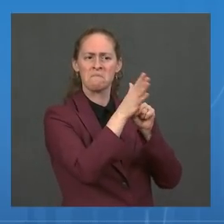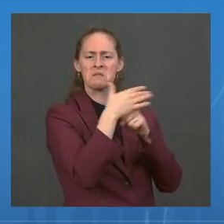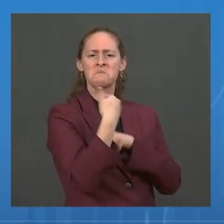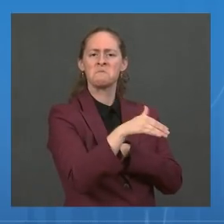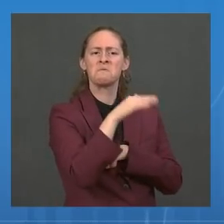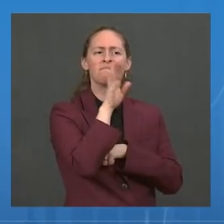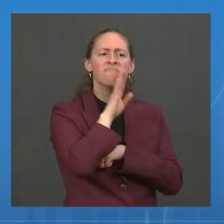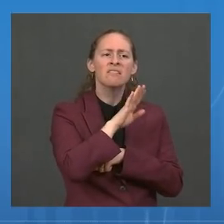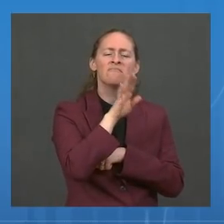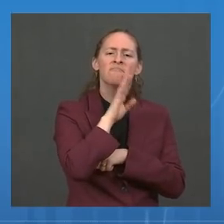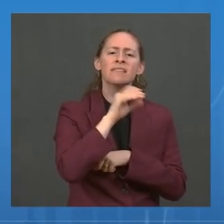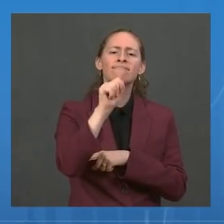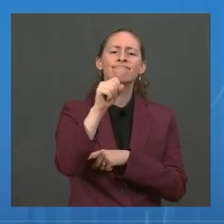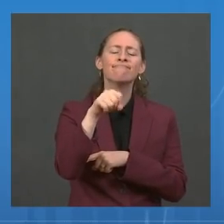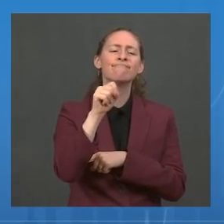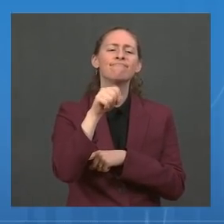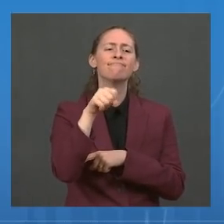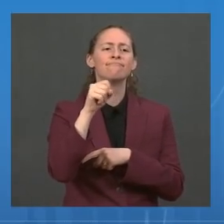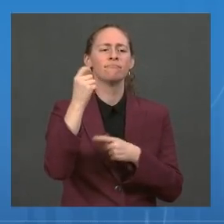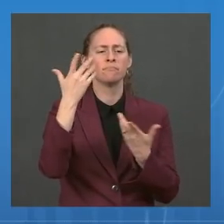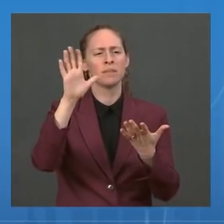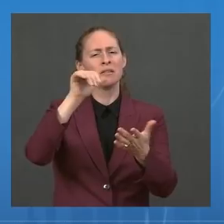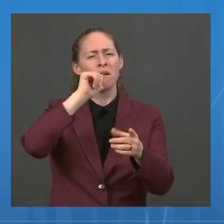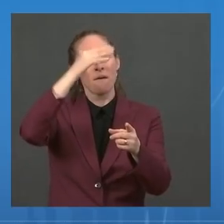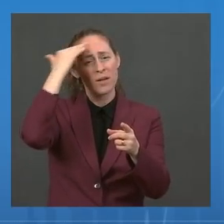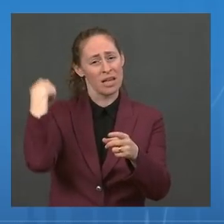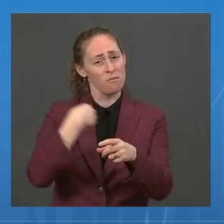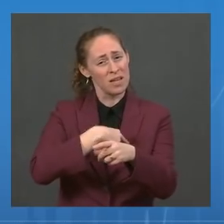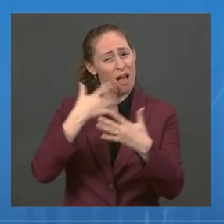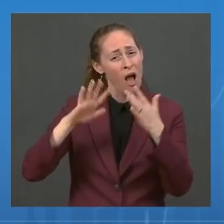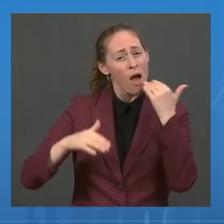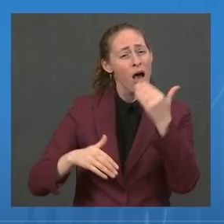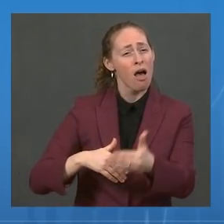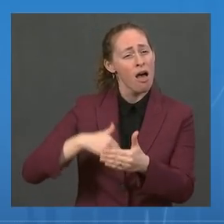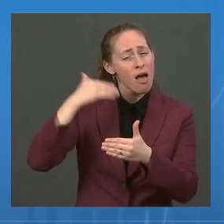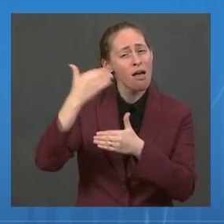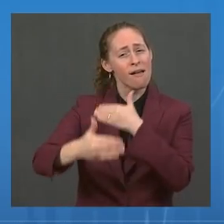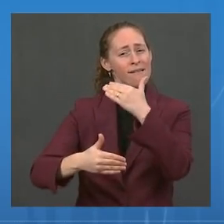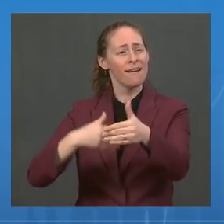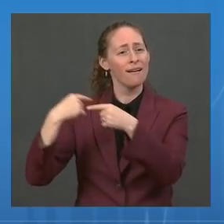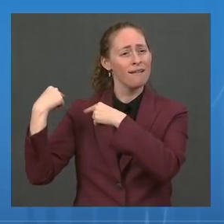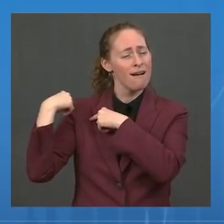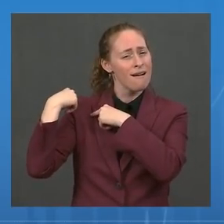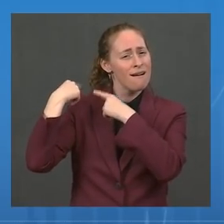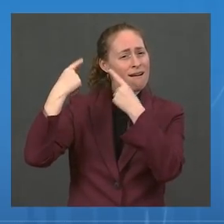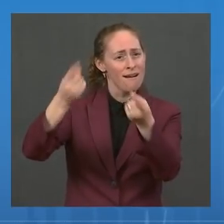that we have made progress in combatting COVID-19. We've learned how to slow the spread of the virus.